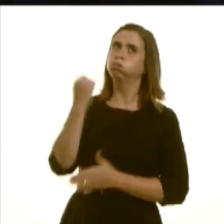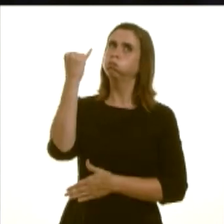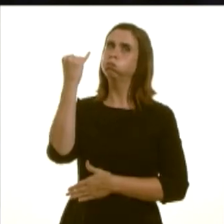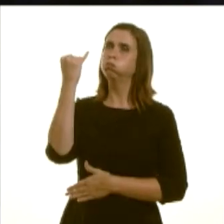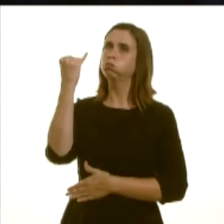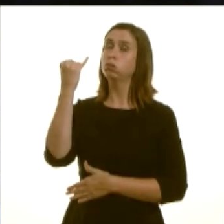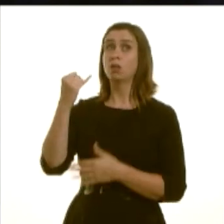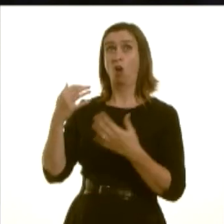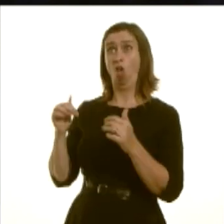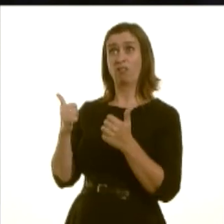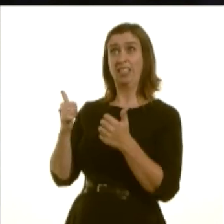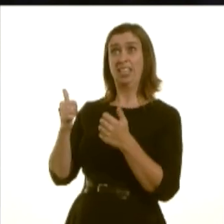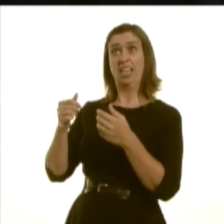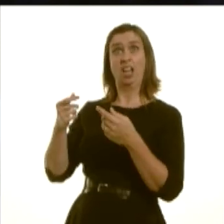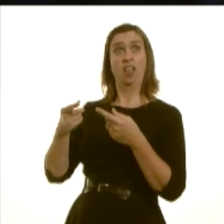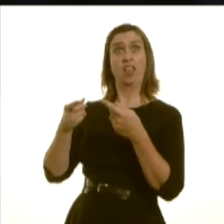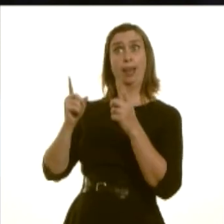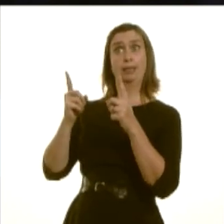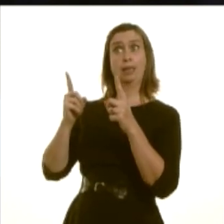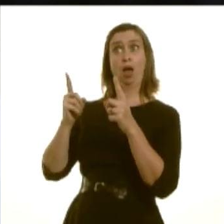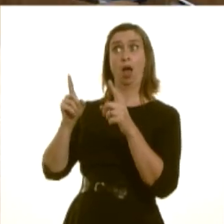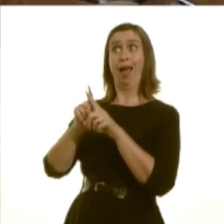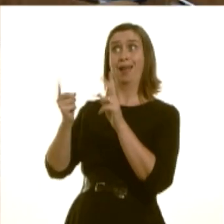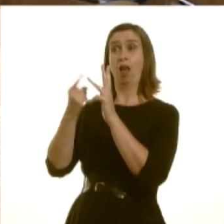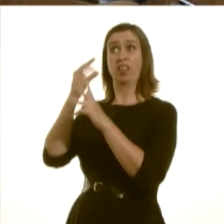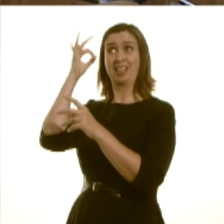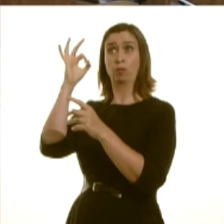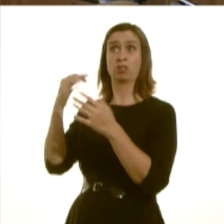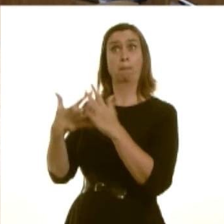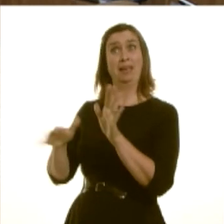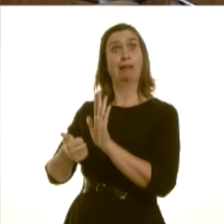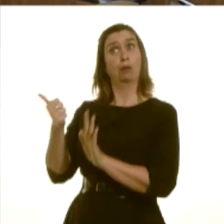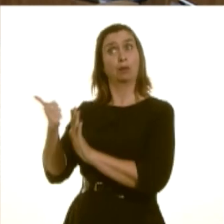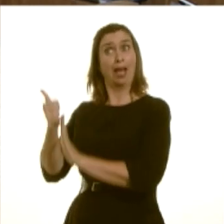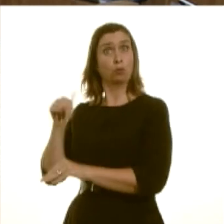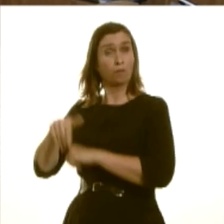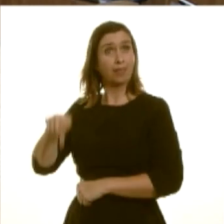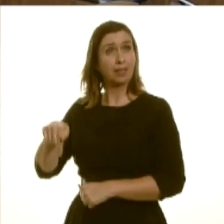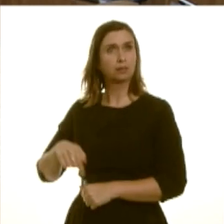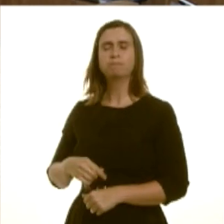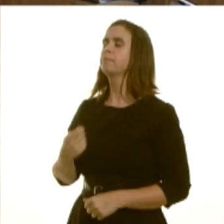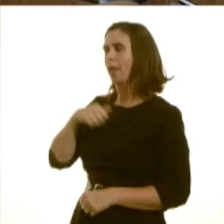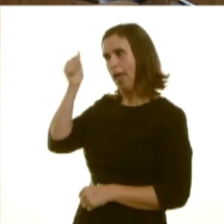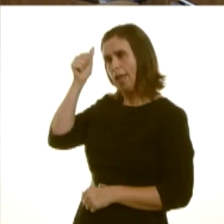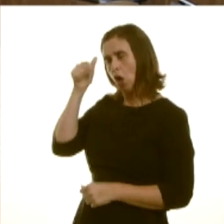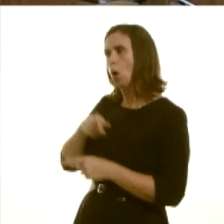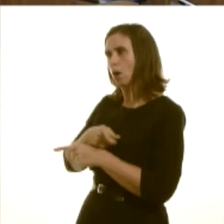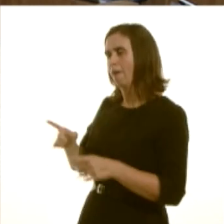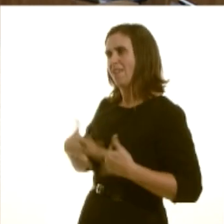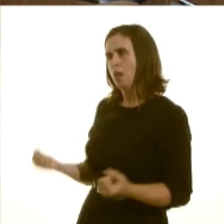the leader and other members their jobs on the council. Carwyn Jones: I am aware of the strength of feeling and I trust that Swansea council will